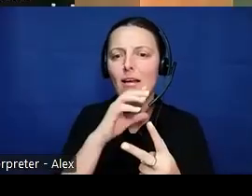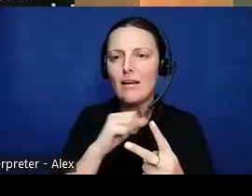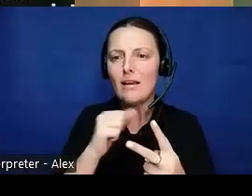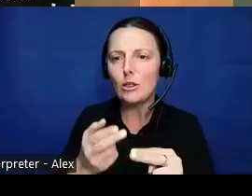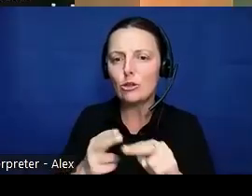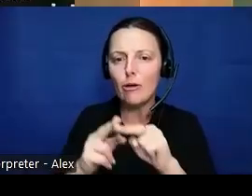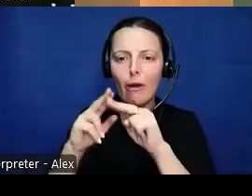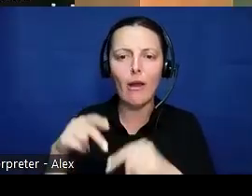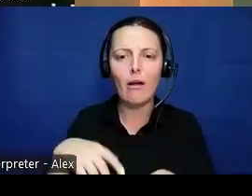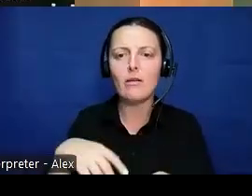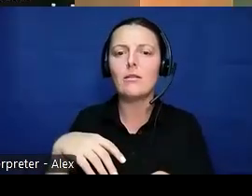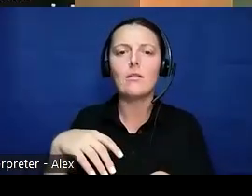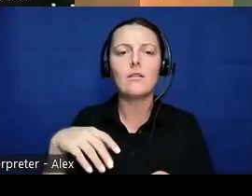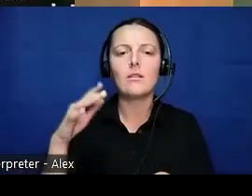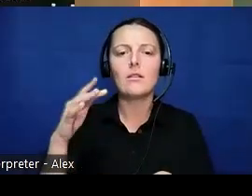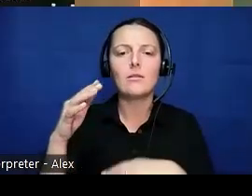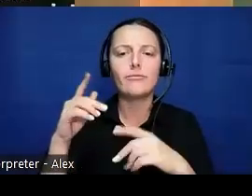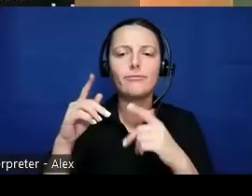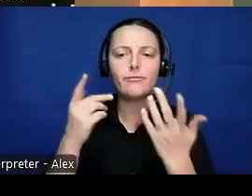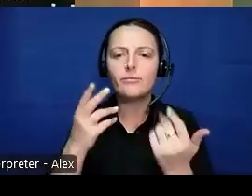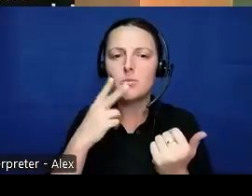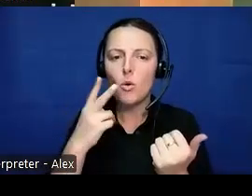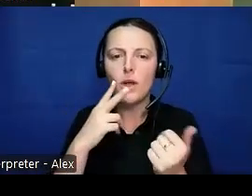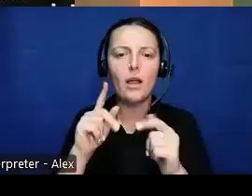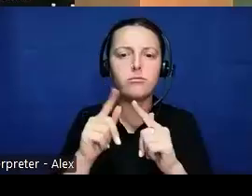you know, in fact, if you look at smoking, obesity, aging, all of those things have